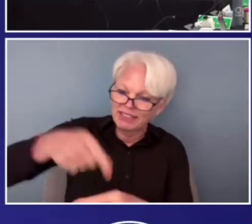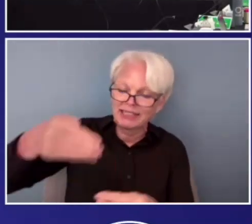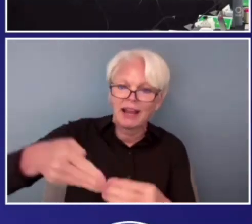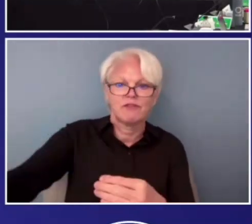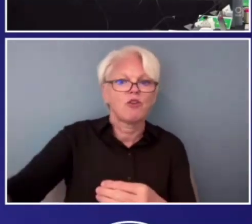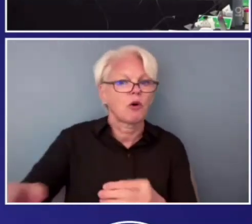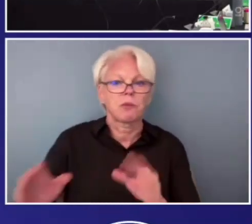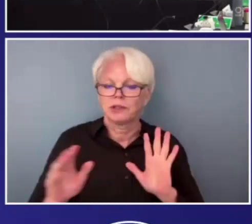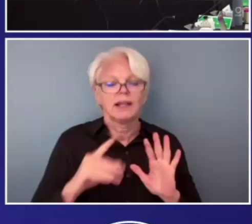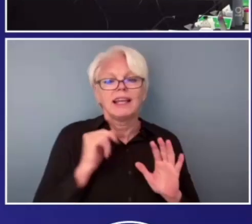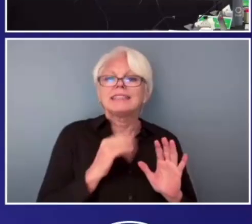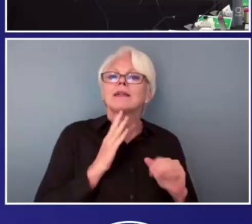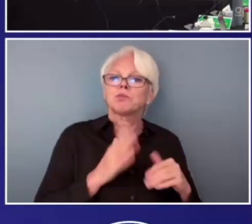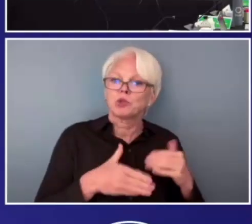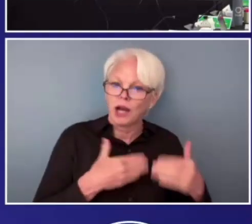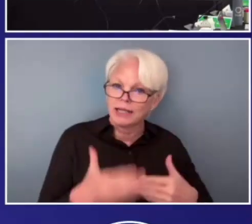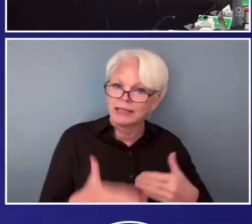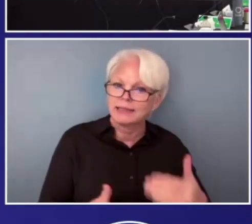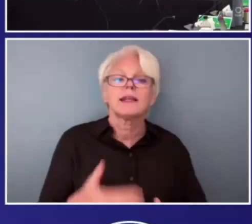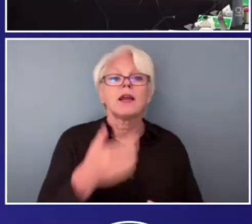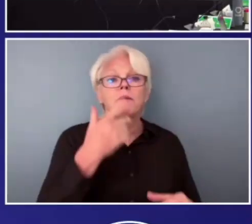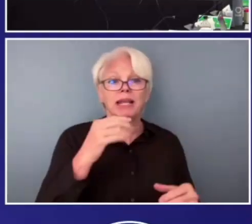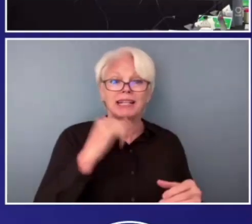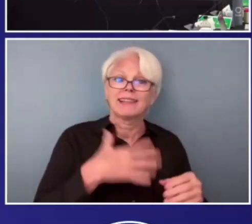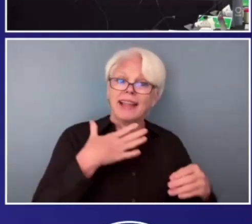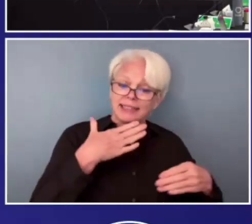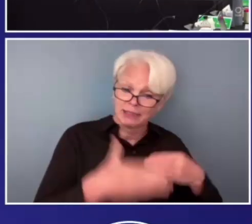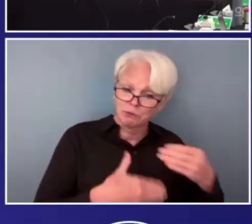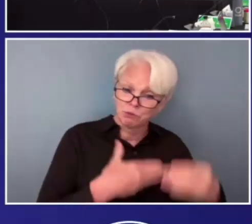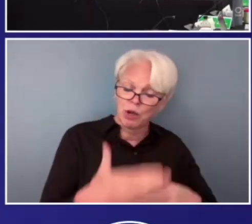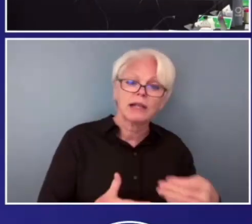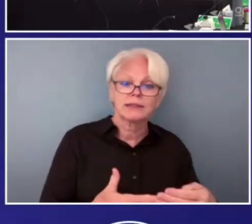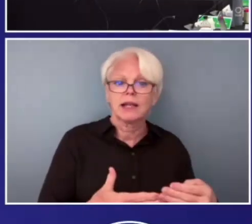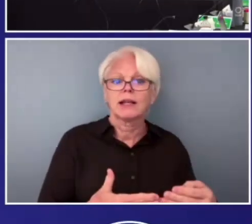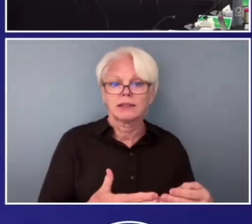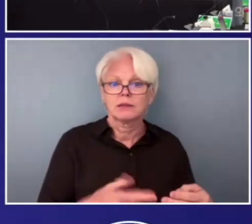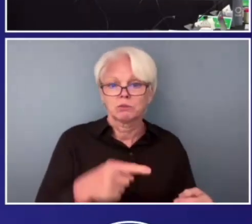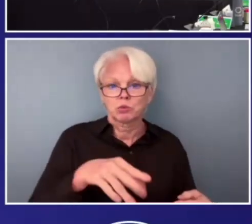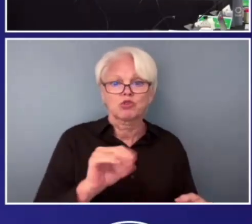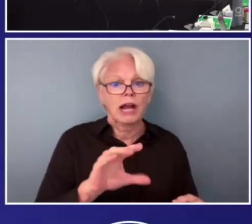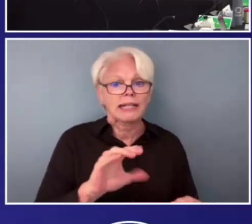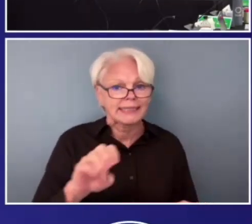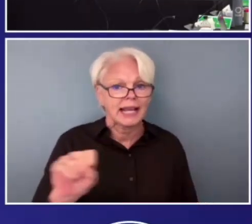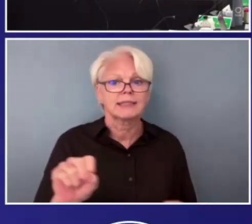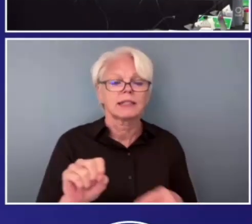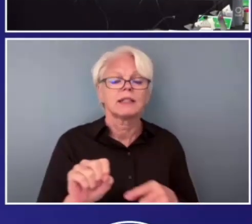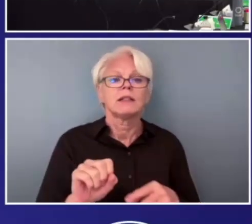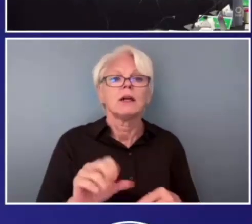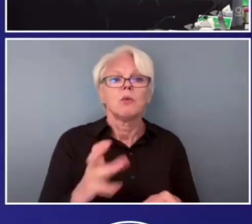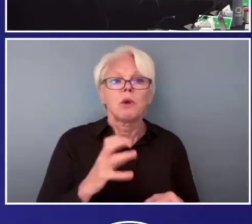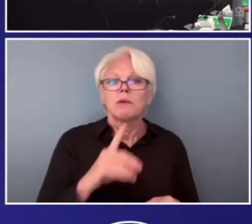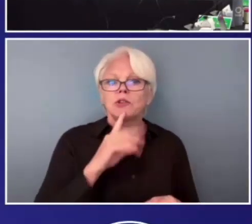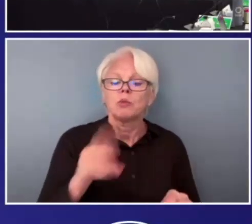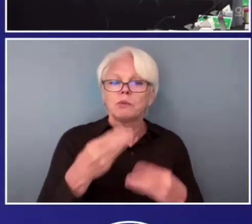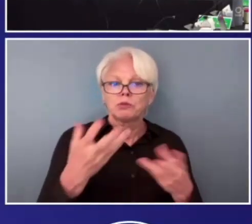And so because it is a process, you know, we wanted to make sure that we provided that distinction to the rest of